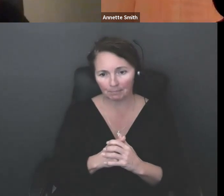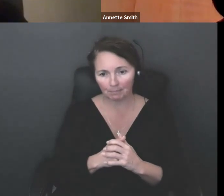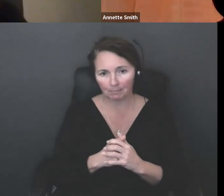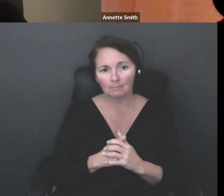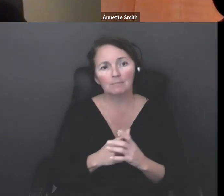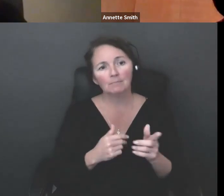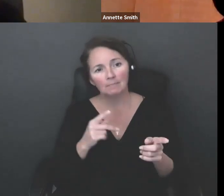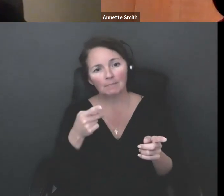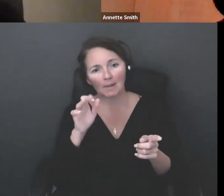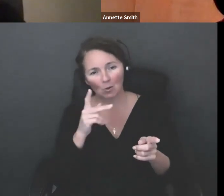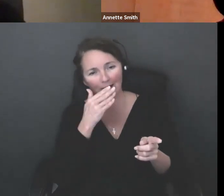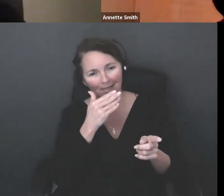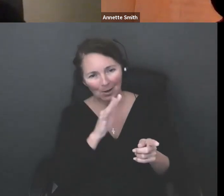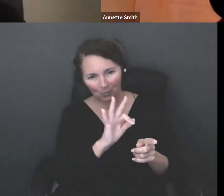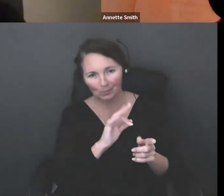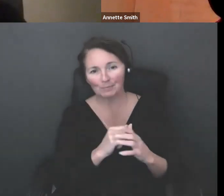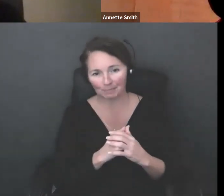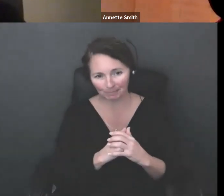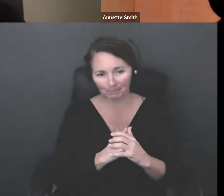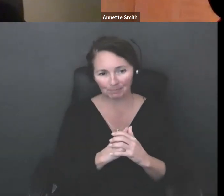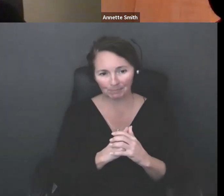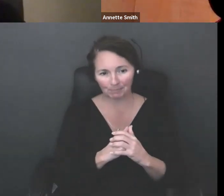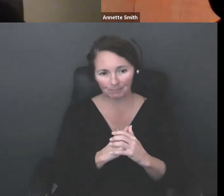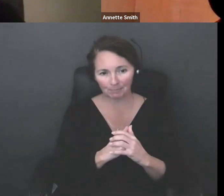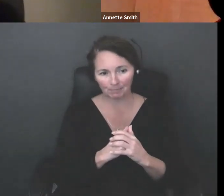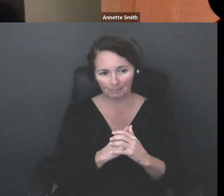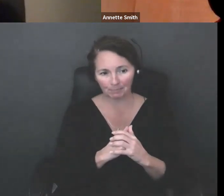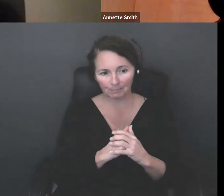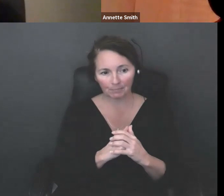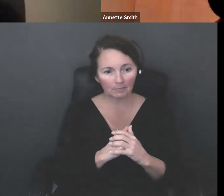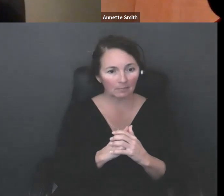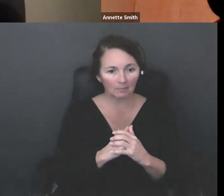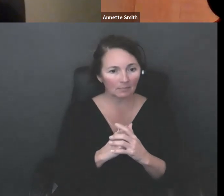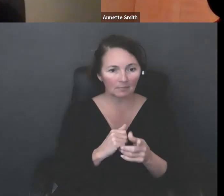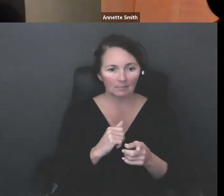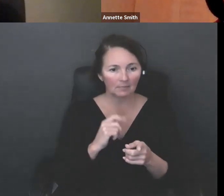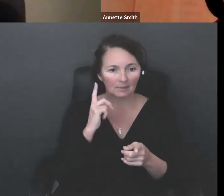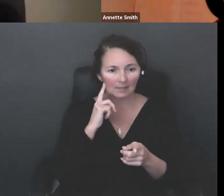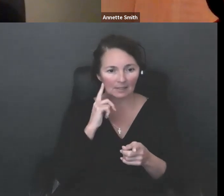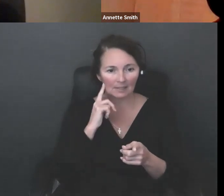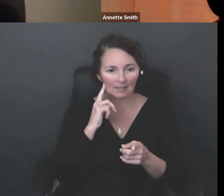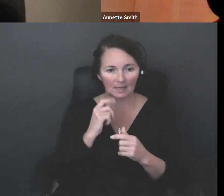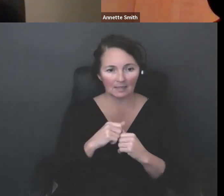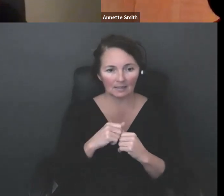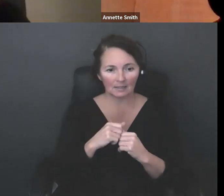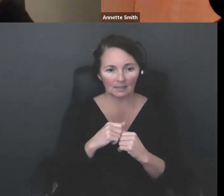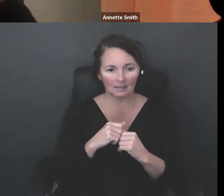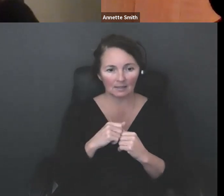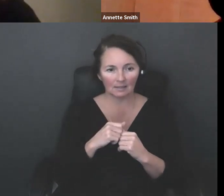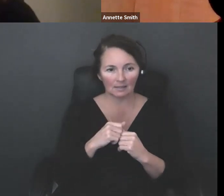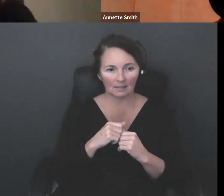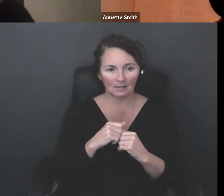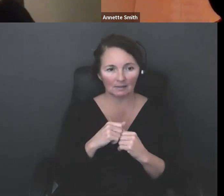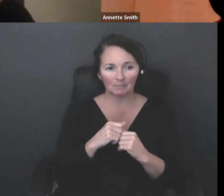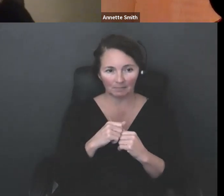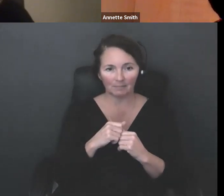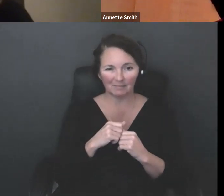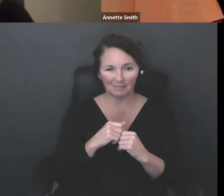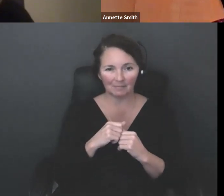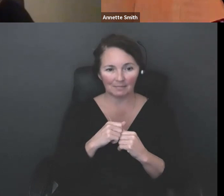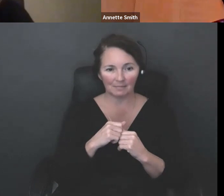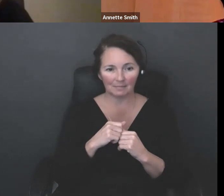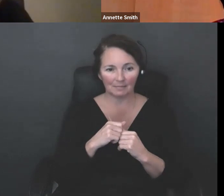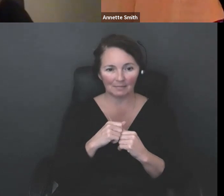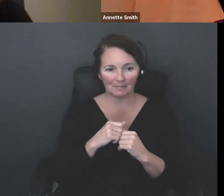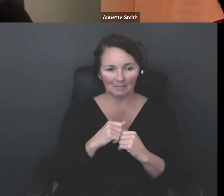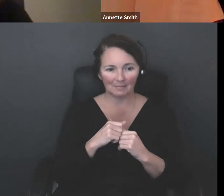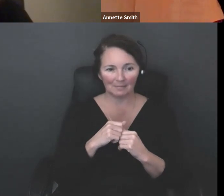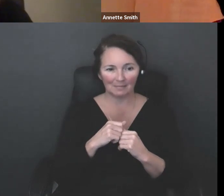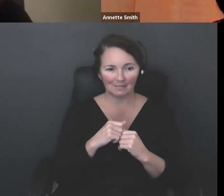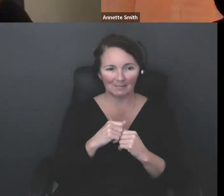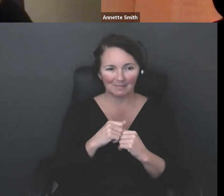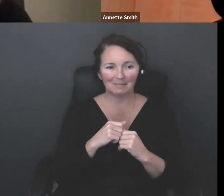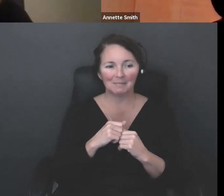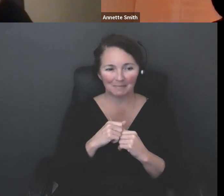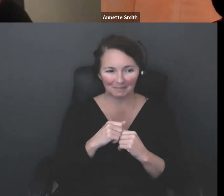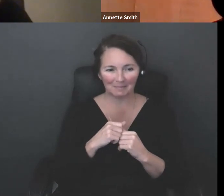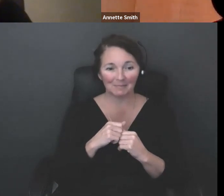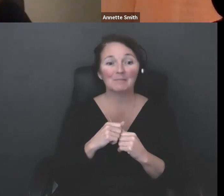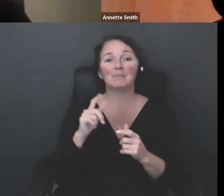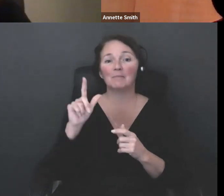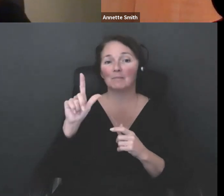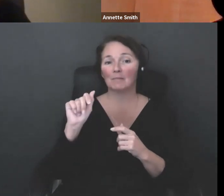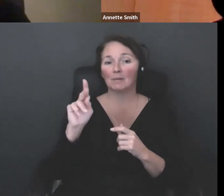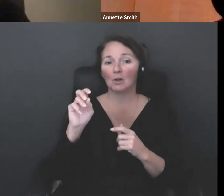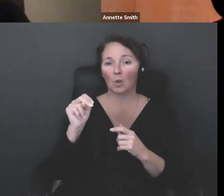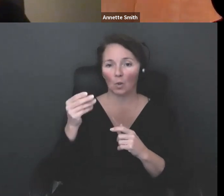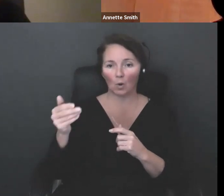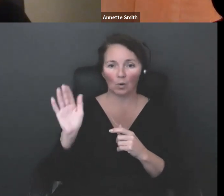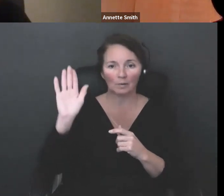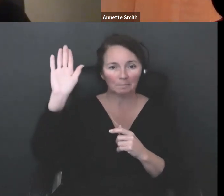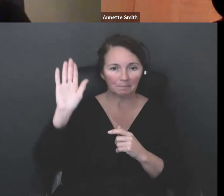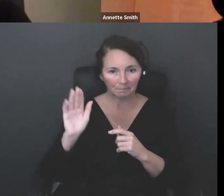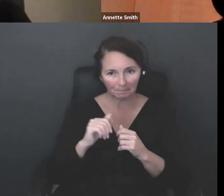for both issues to be talked about.